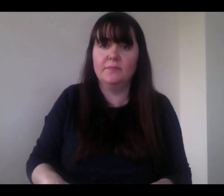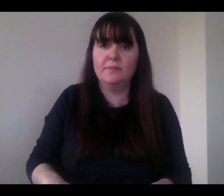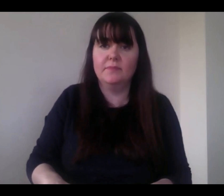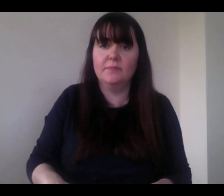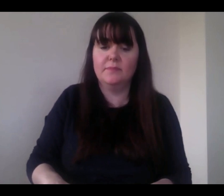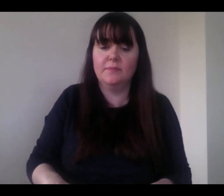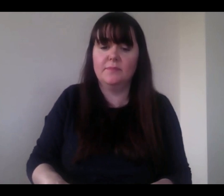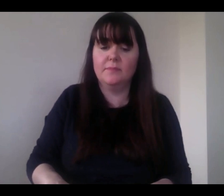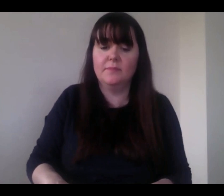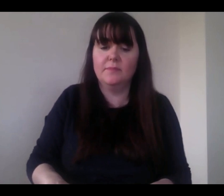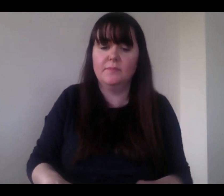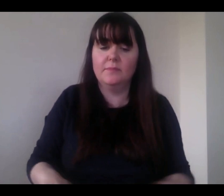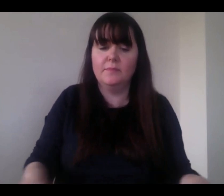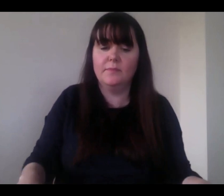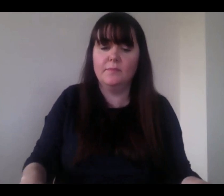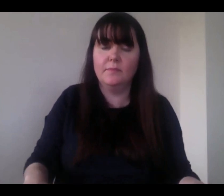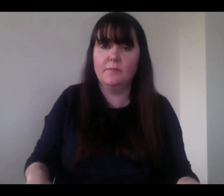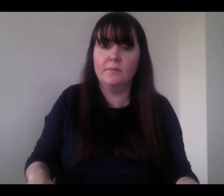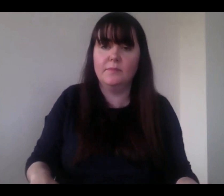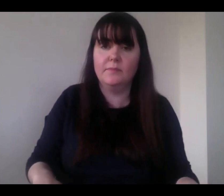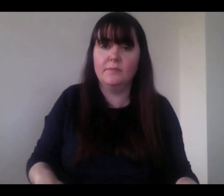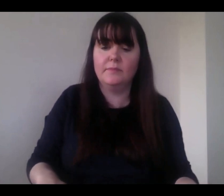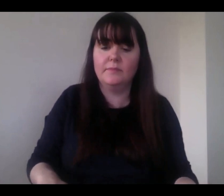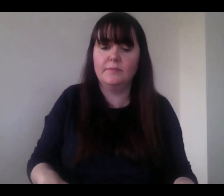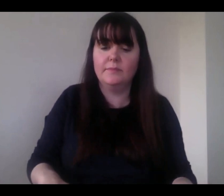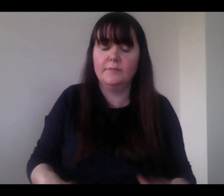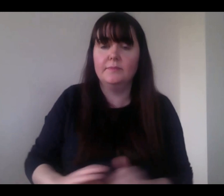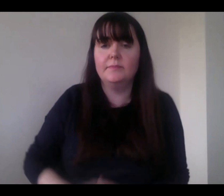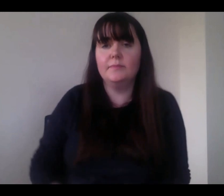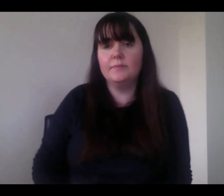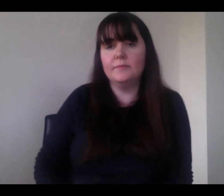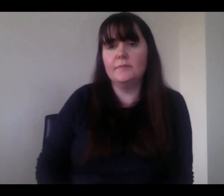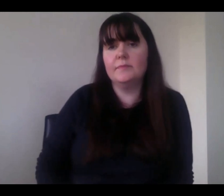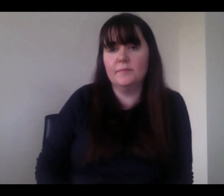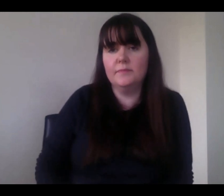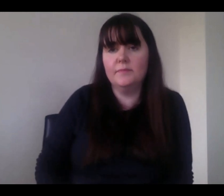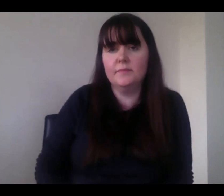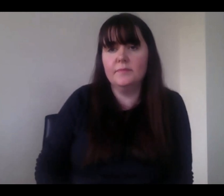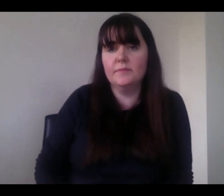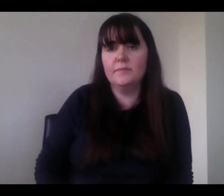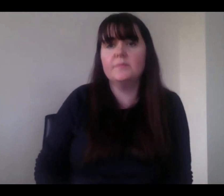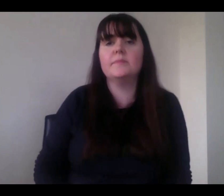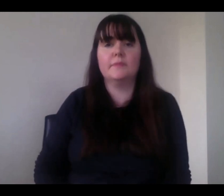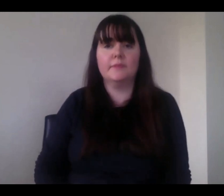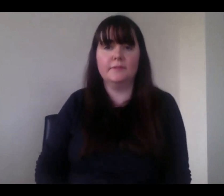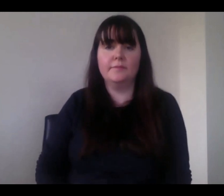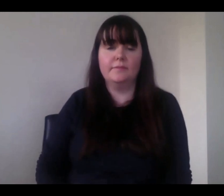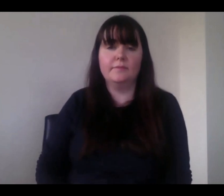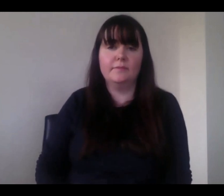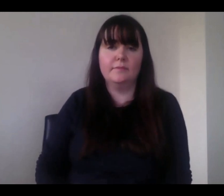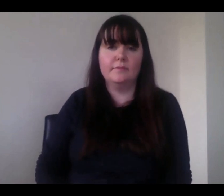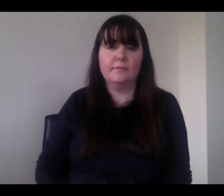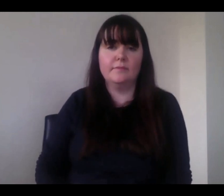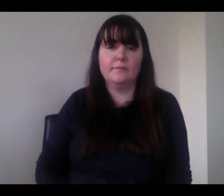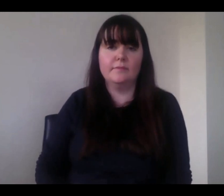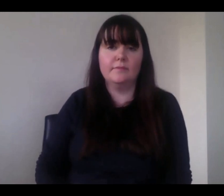we were forced really to learn how to speak. And, as you can imagine, as Deaf women this